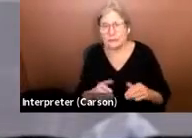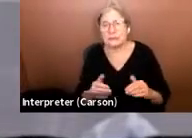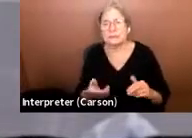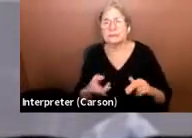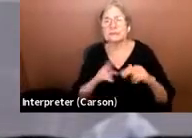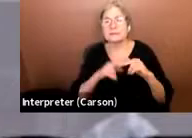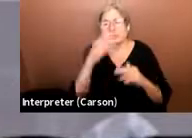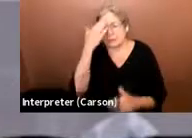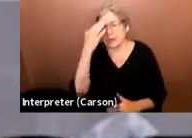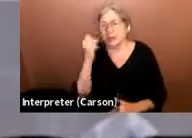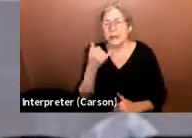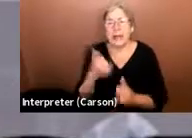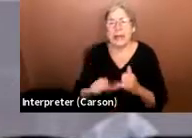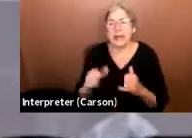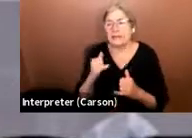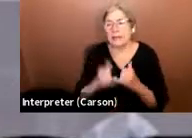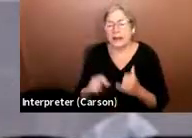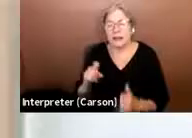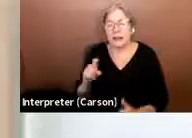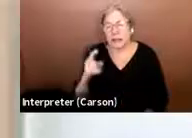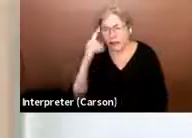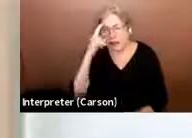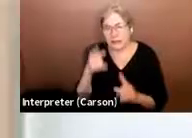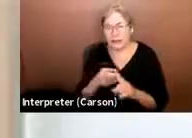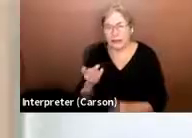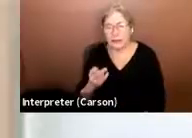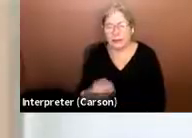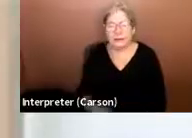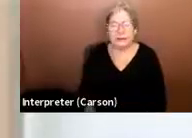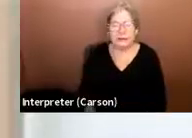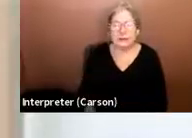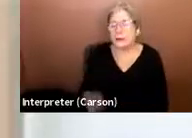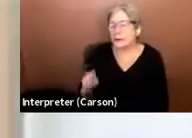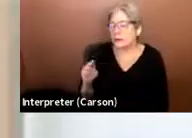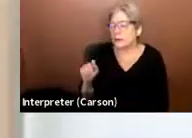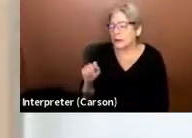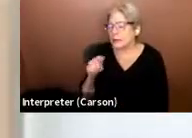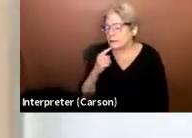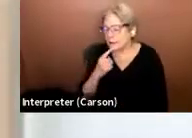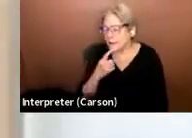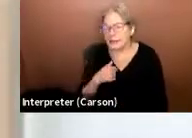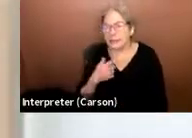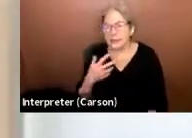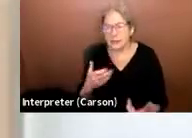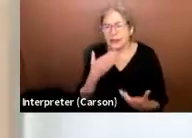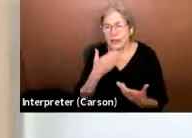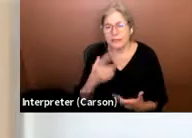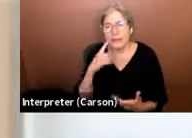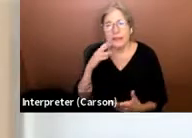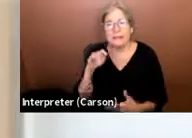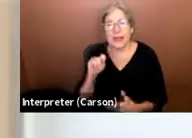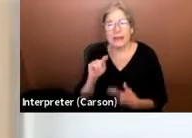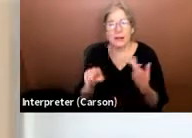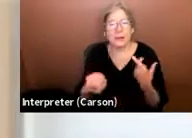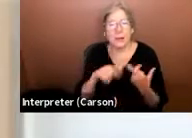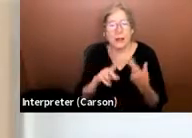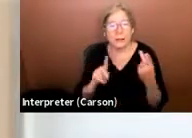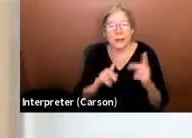Matthew Shifrin: I mean I just wanted to thank you for the fact when people answer, when people